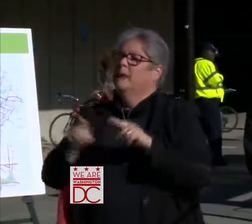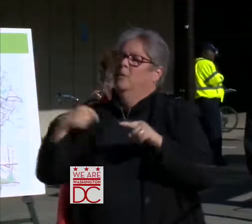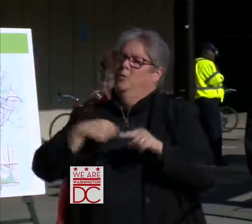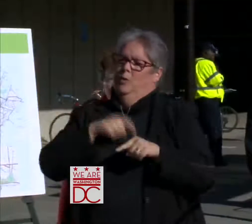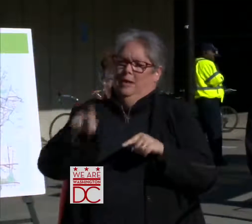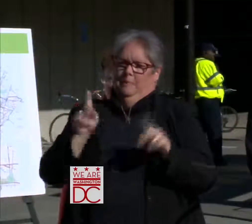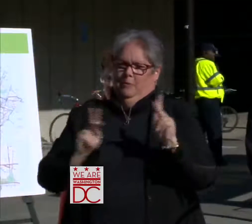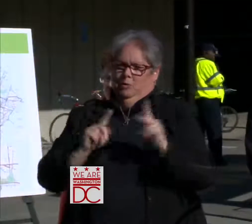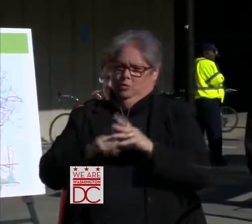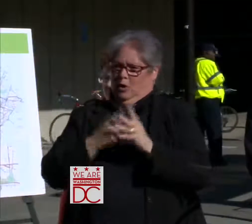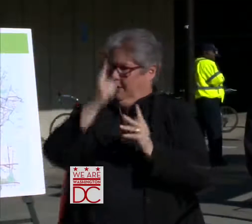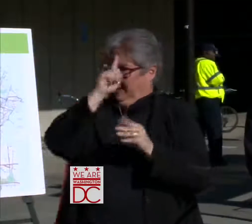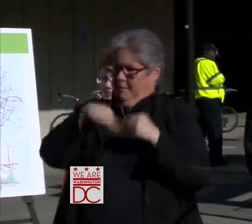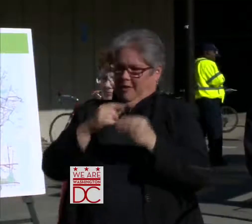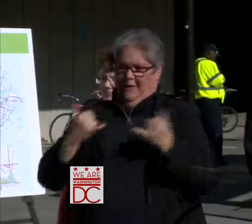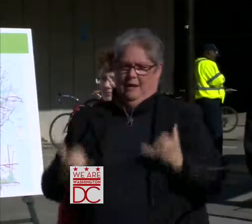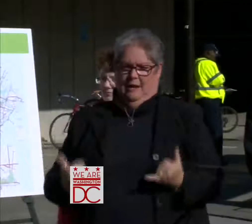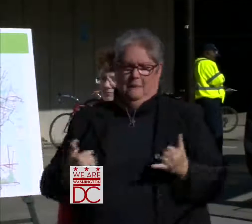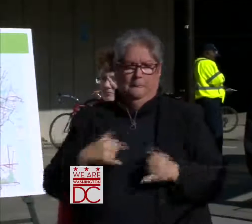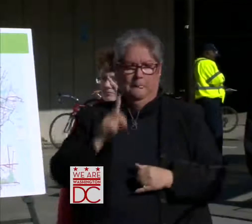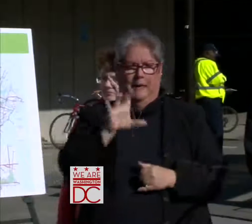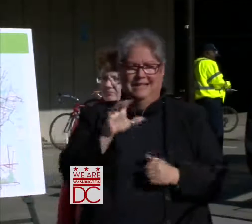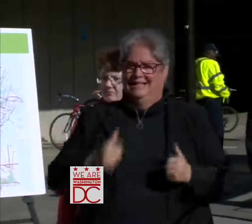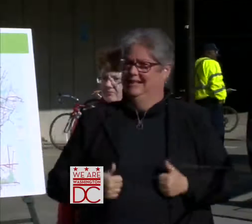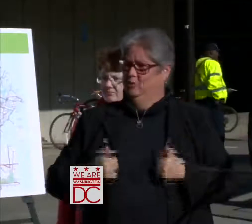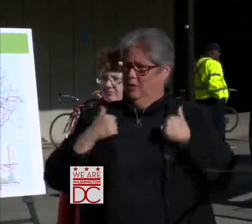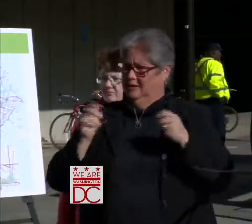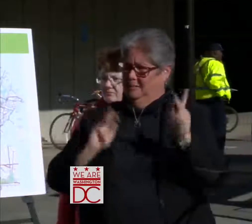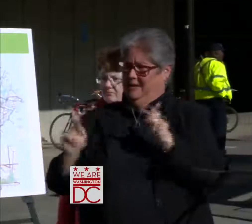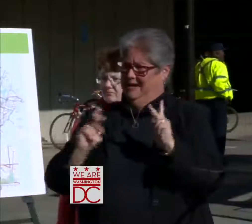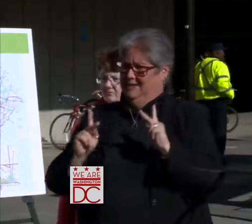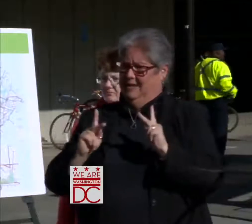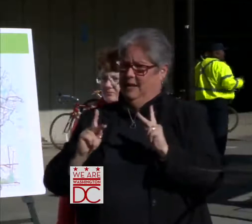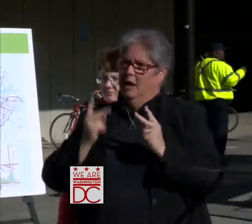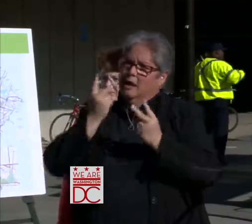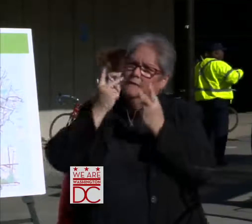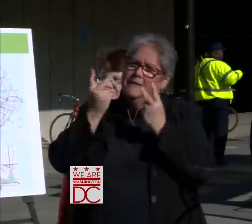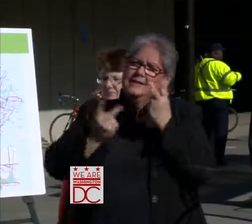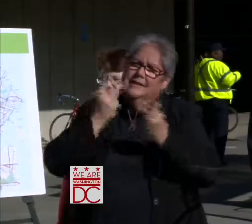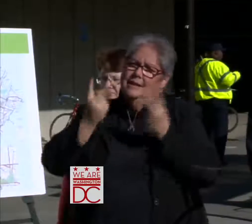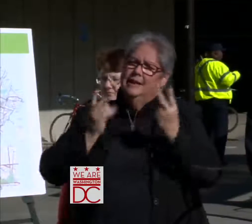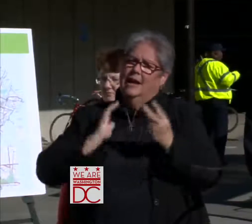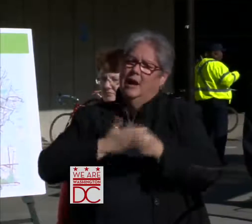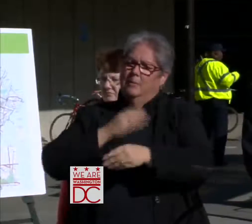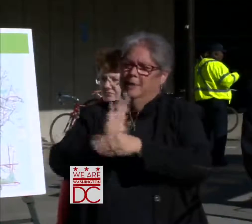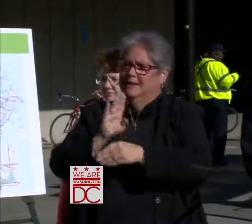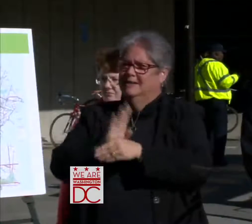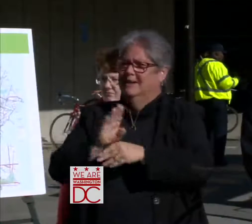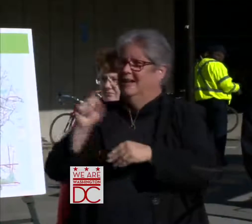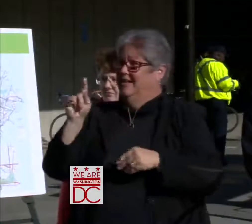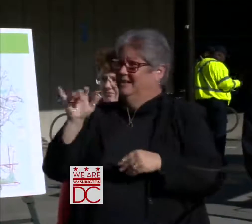RIGHT NOW. FOR D.C. RESIDENTS AND PEOPLE WHO ARE VISITING OUR STATIONS